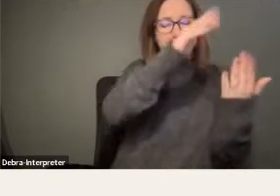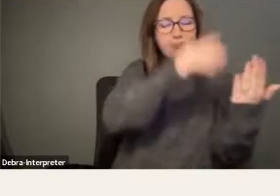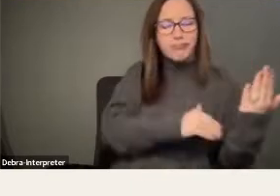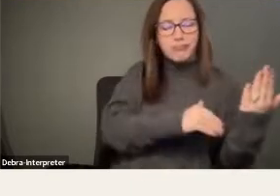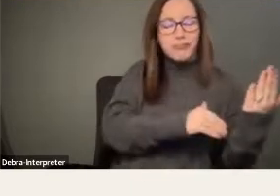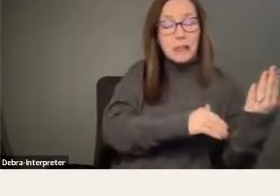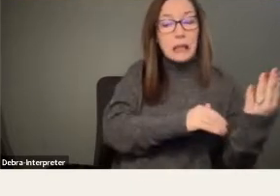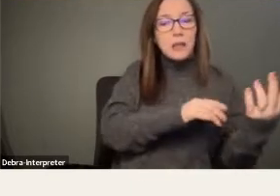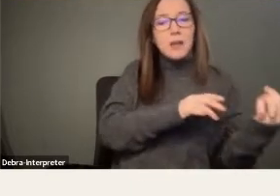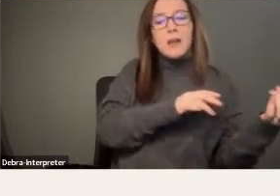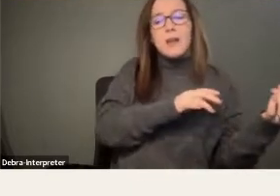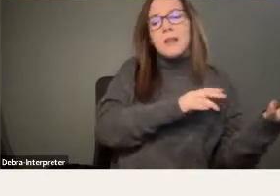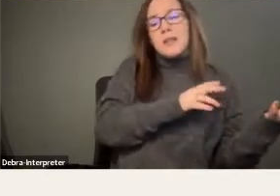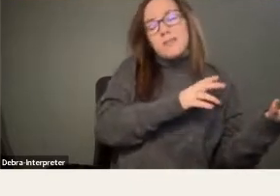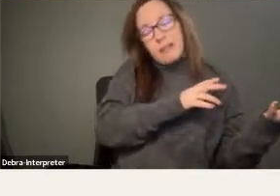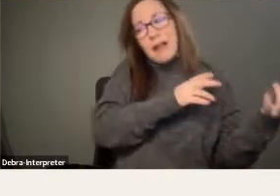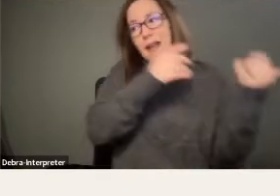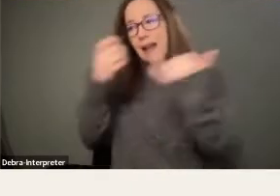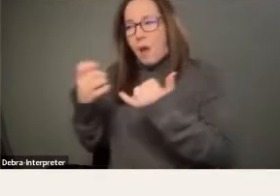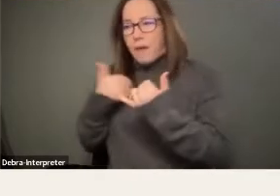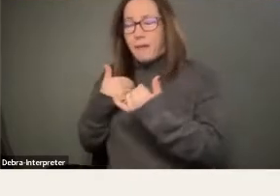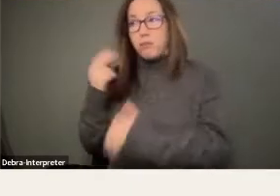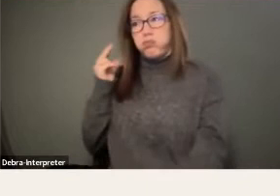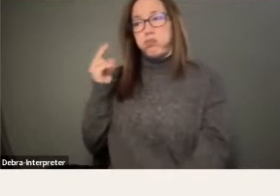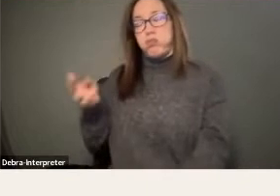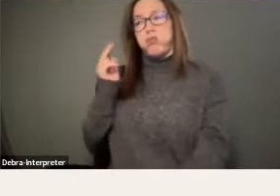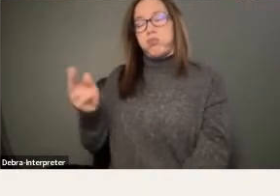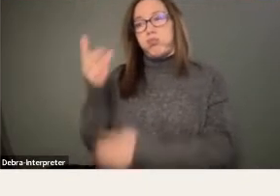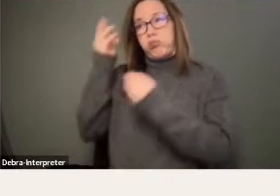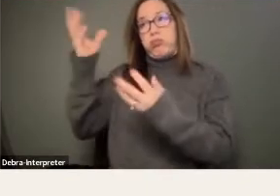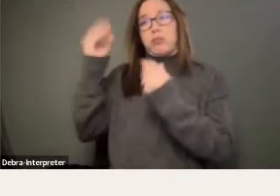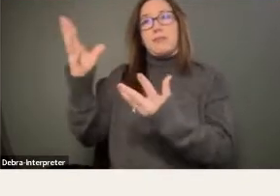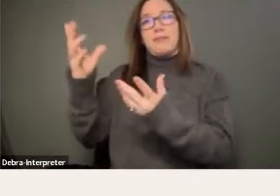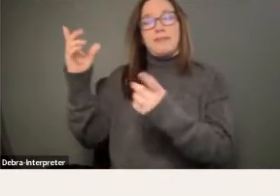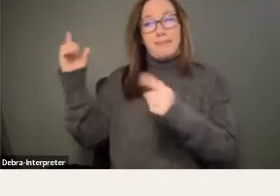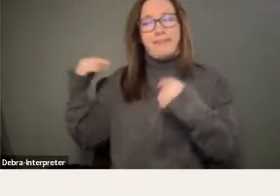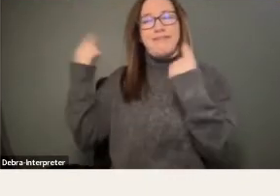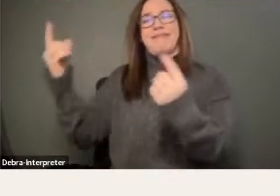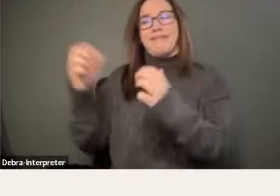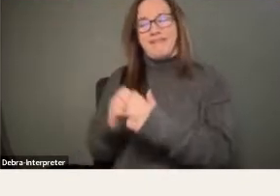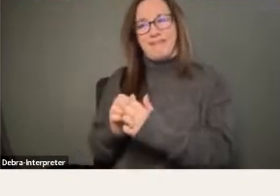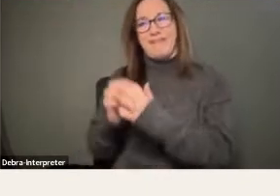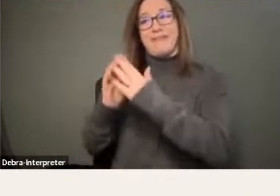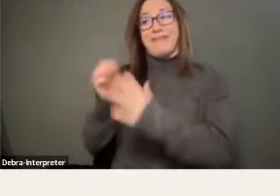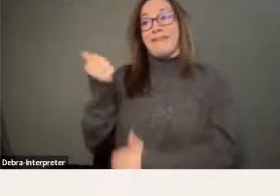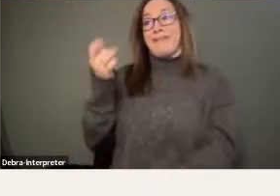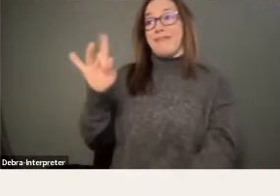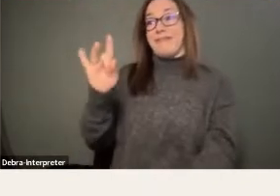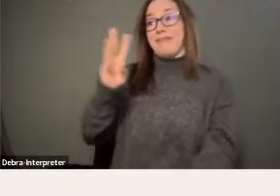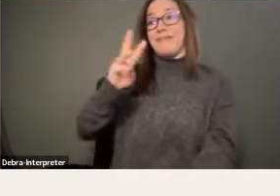called the dictionary catalog. I talked about AGRICOLA being a catalog to tears. We have quite a